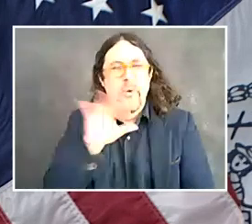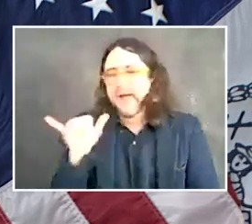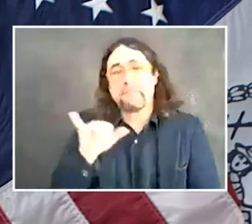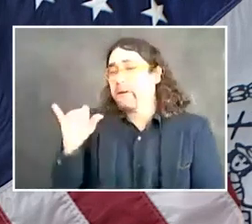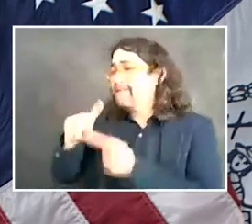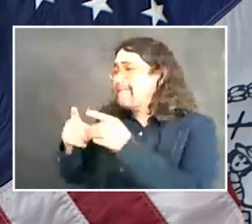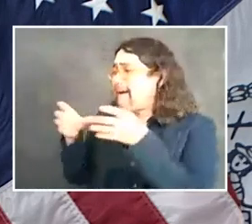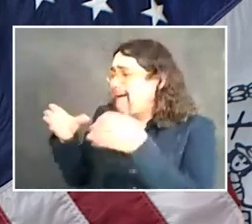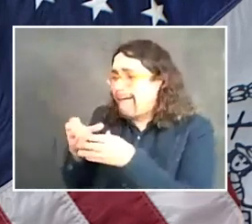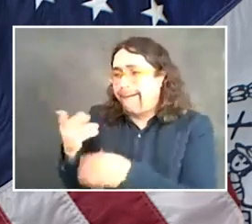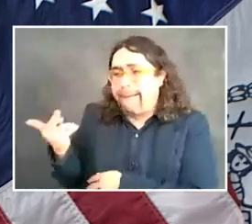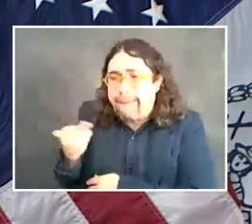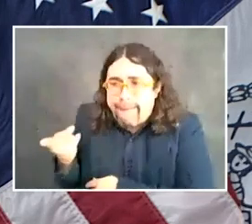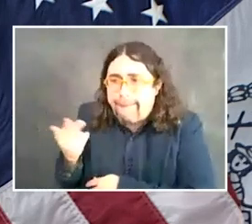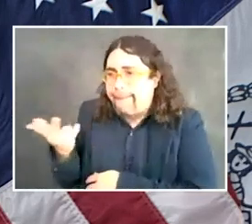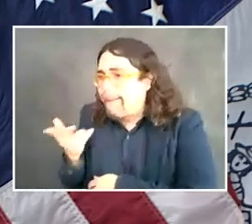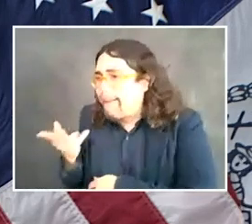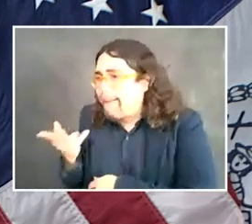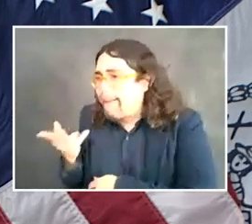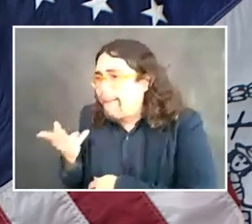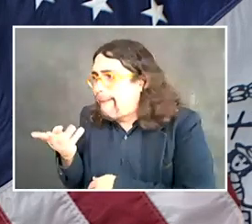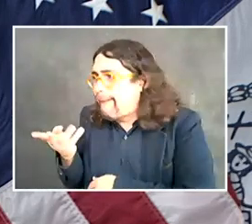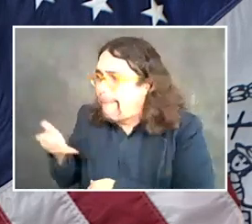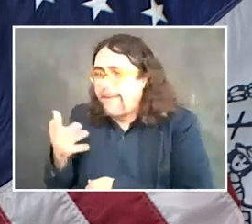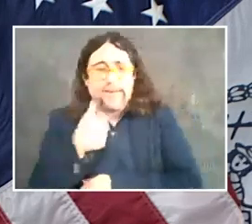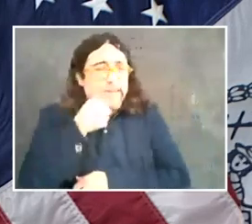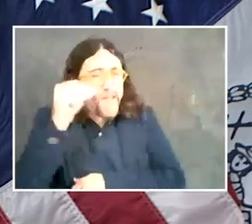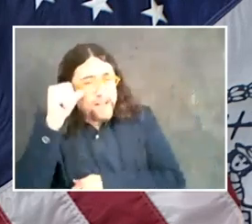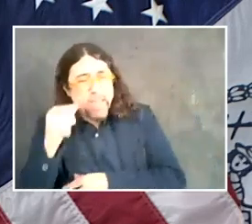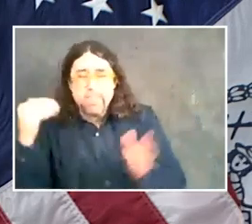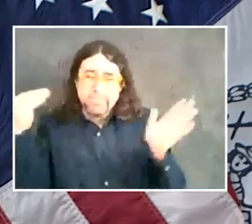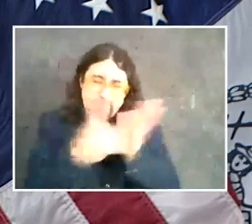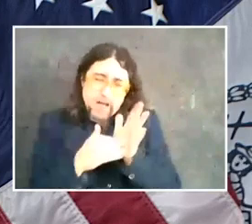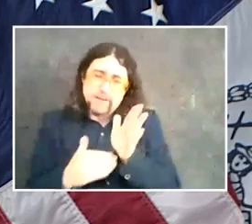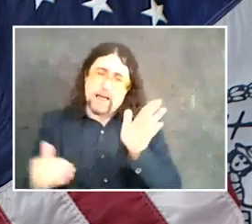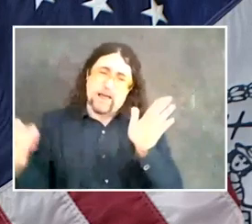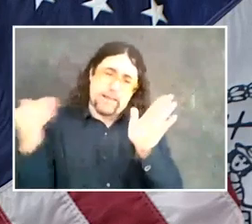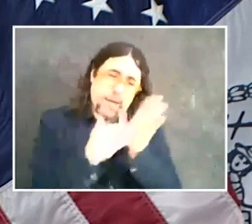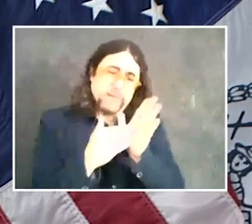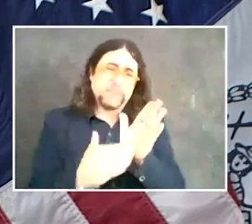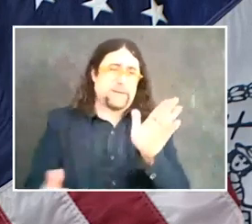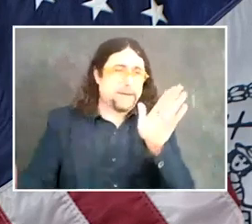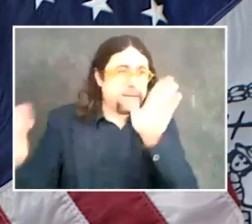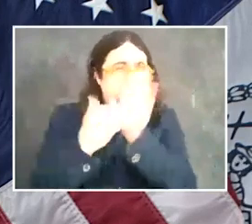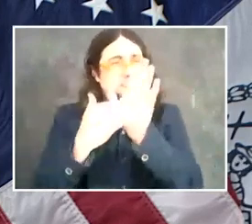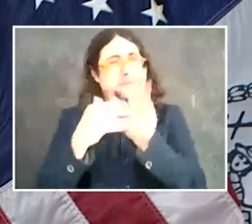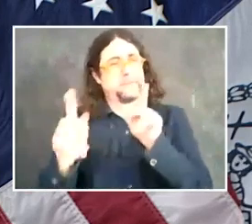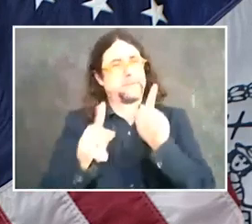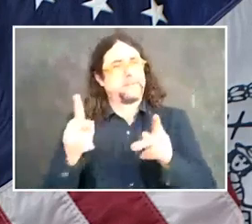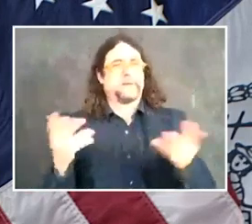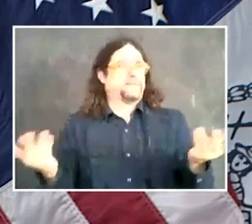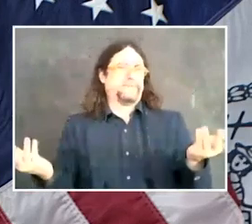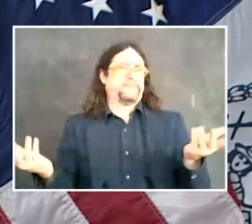WE WILL NOT TOLERATE IT. I WILL ALSO NOT TOLERATE ANY ANTISEMITISM, EVER.